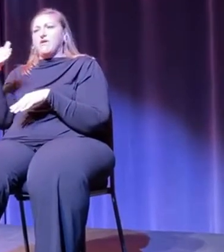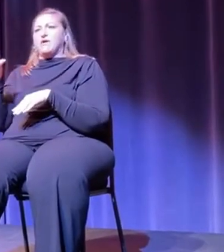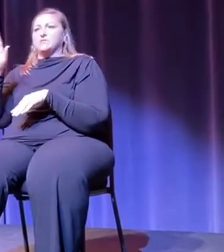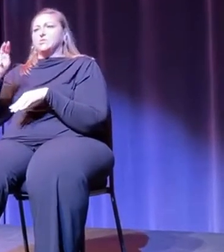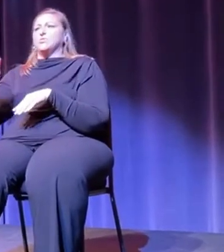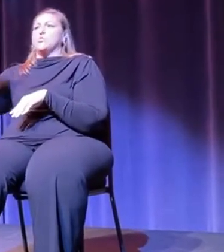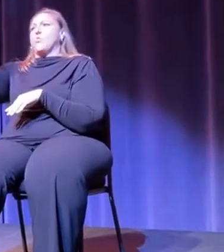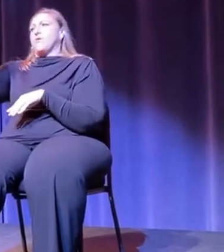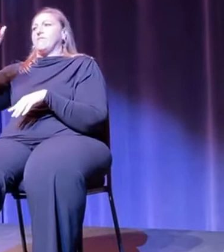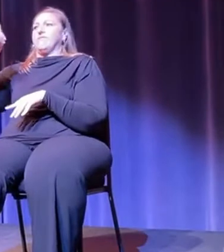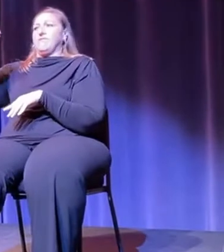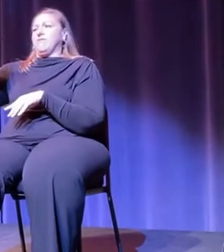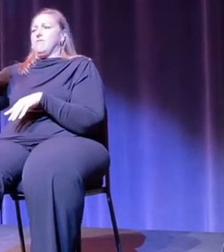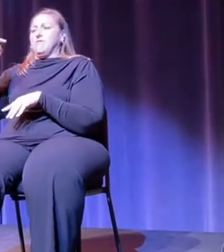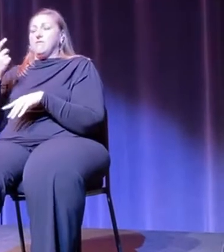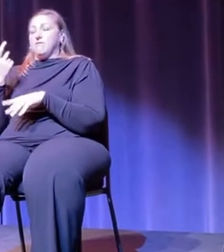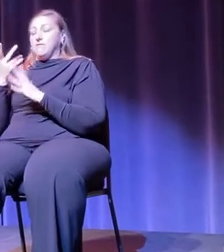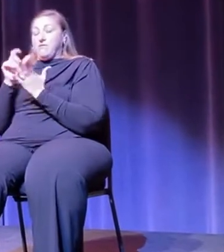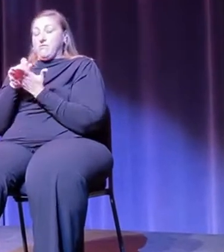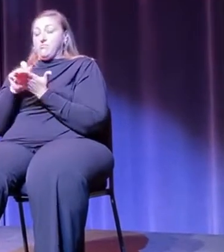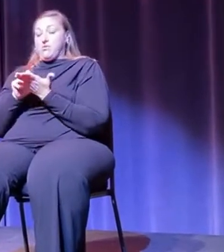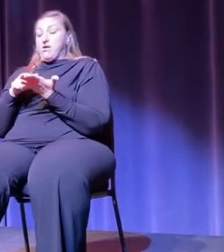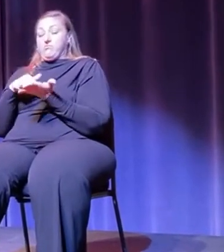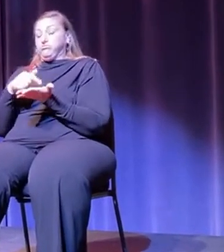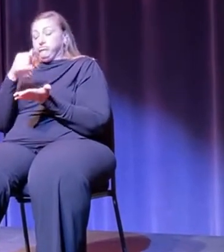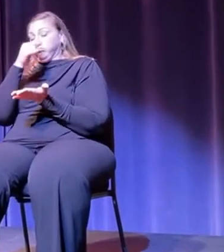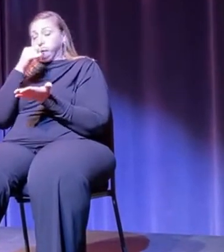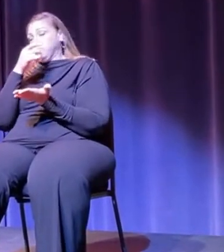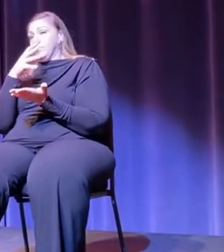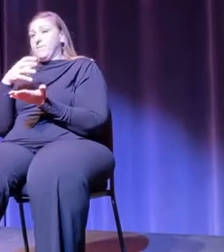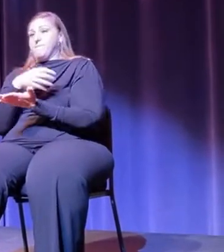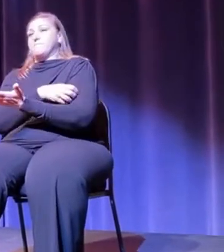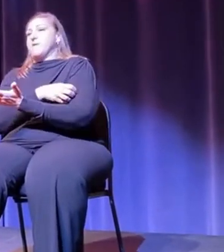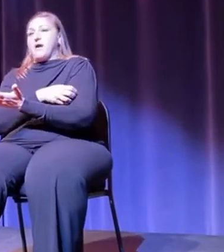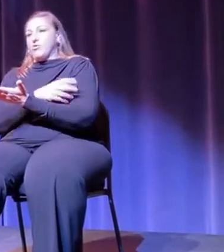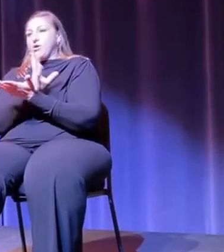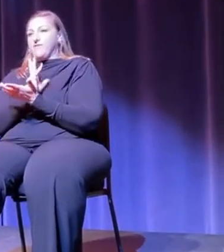Her writing showed me the power of trans myth making